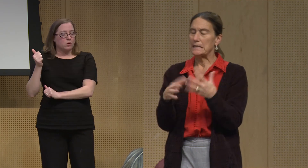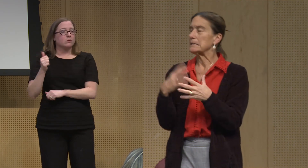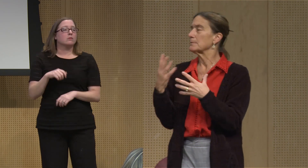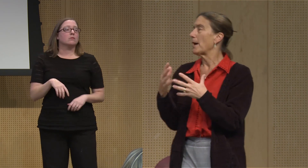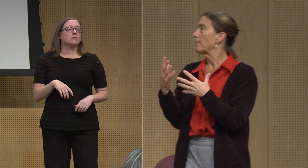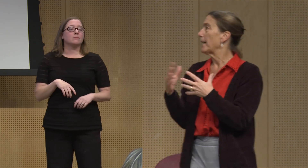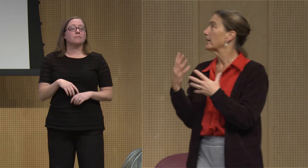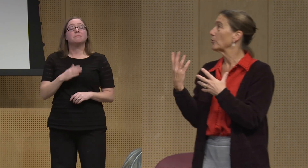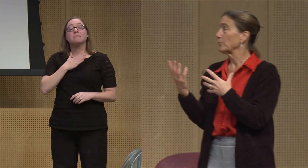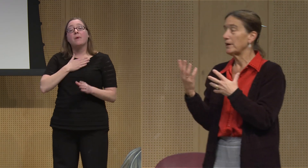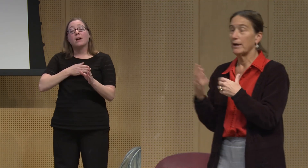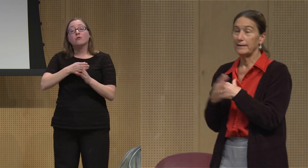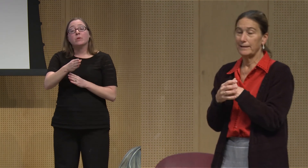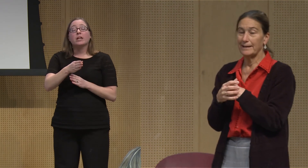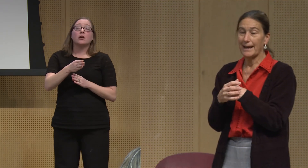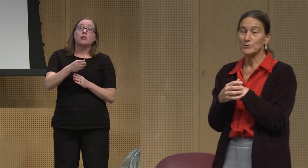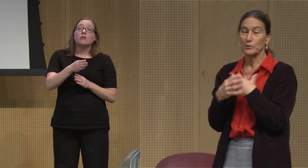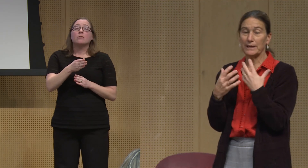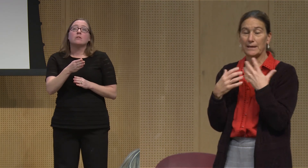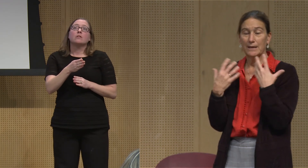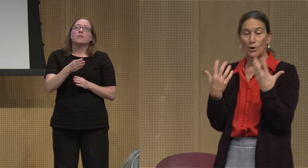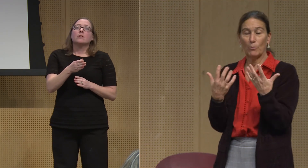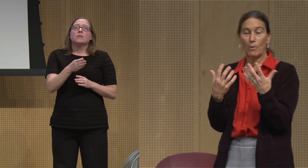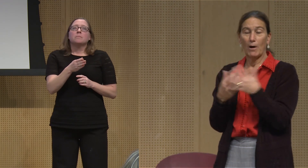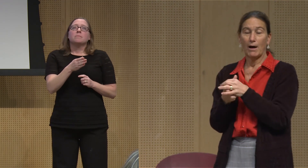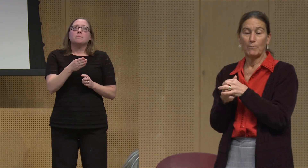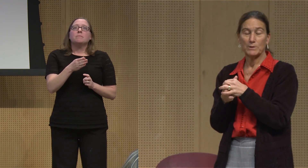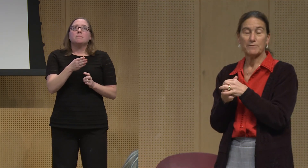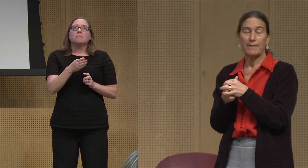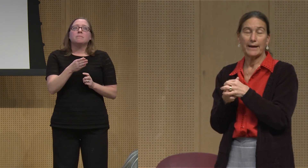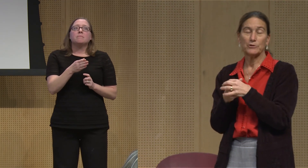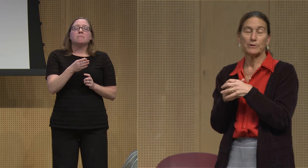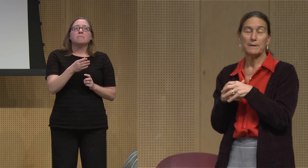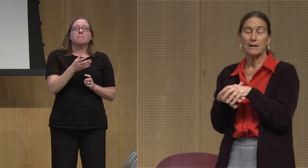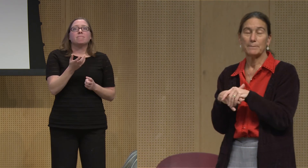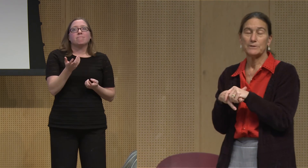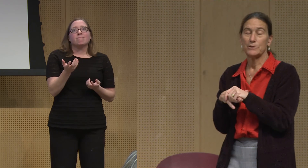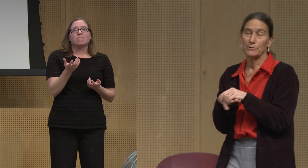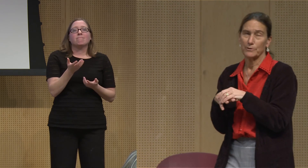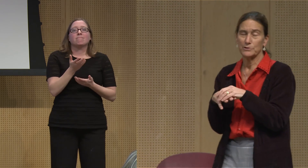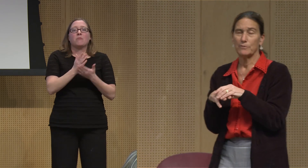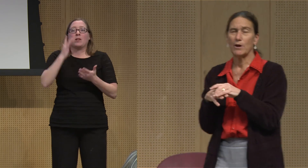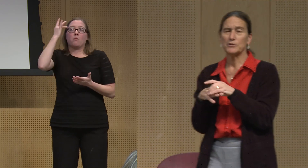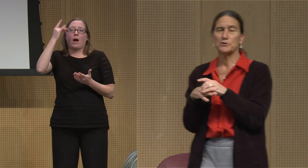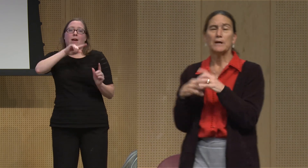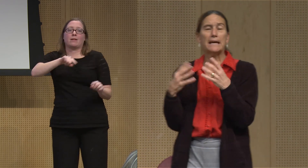ABOUT MY CAREER--AND IT ACTUALLY WAS A FACTOR IN ME COMING TO THE UNIVERSITY OF ROCHESTER--